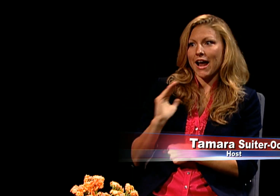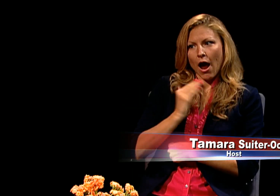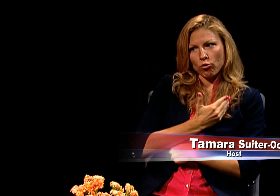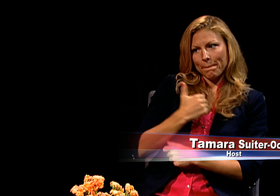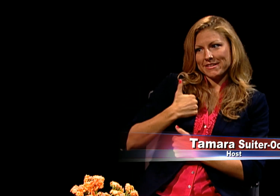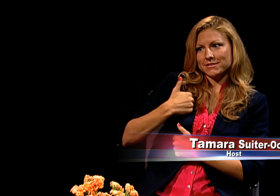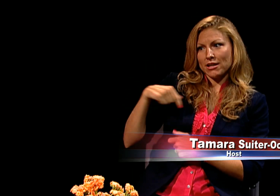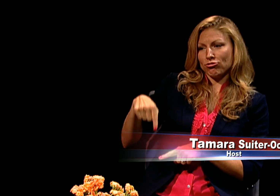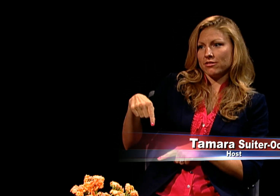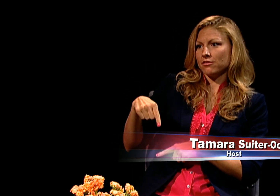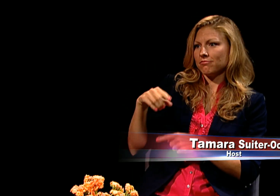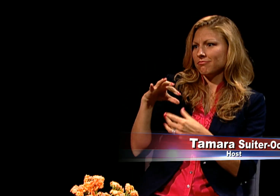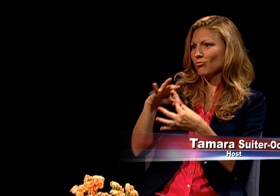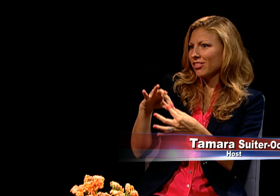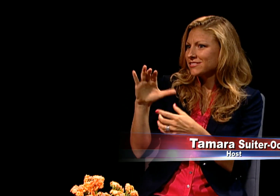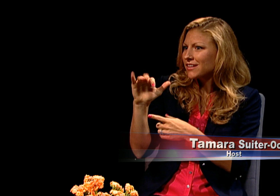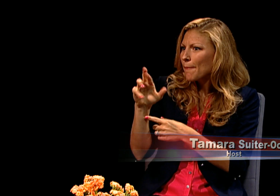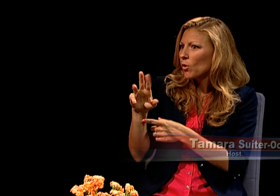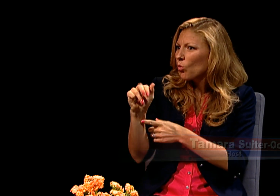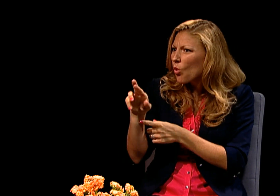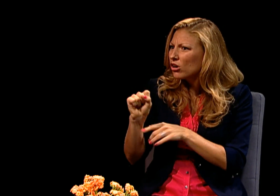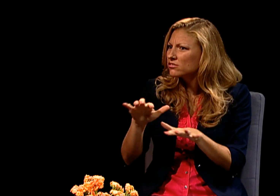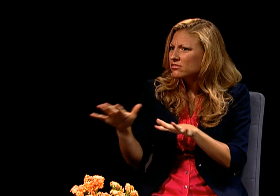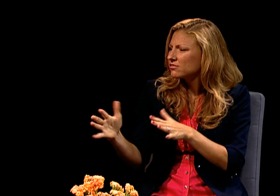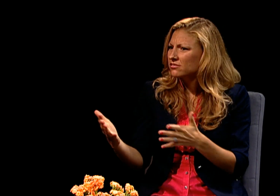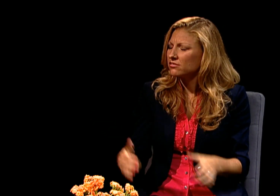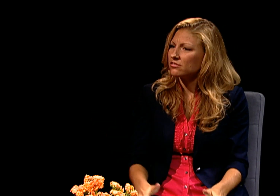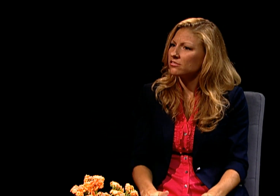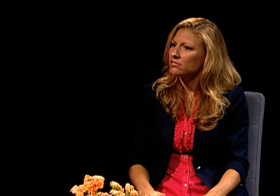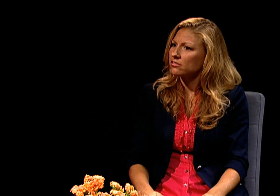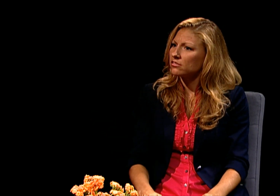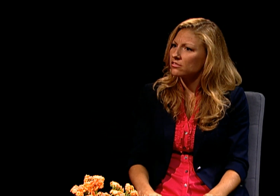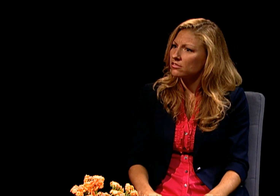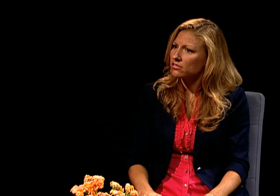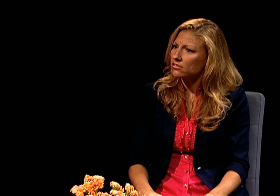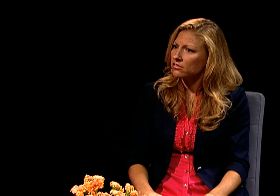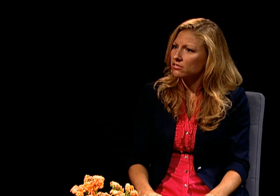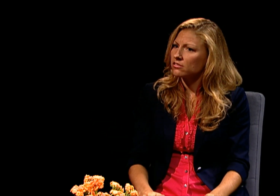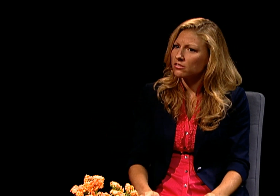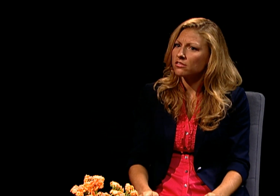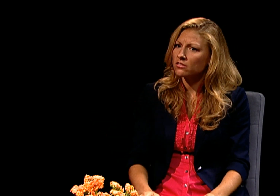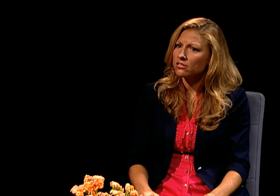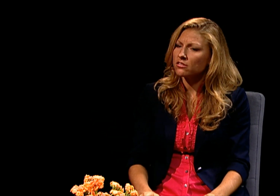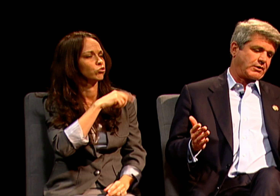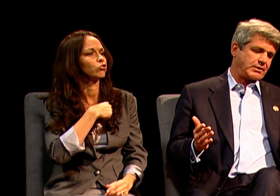WITH A SITUATION LIKE THIS? OUR MILITARY RELATED TO CYBER WARS? OH, SURE, I MEAN, YOU KNOW, OUR MILITARY--